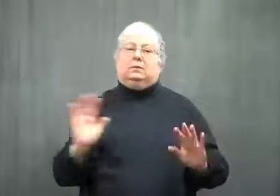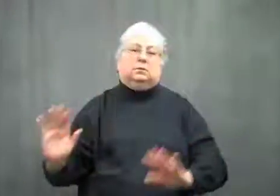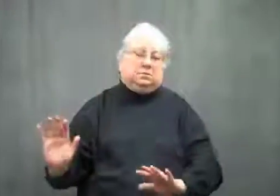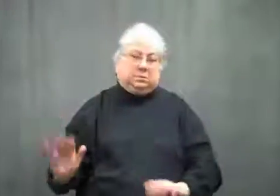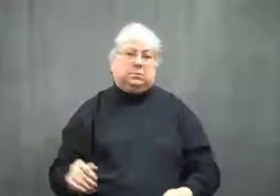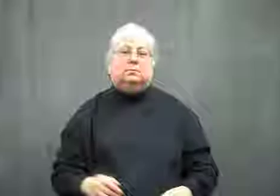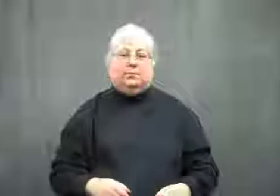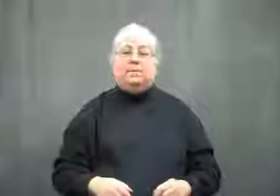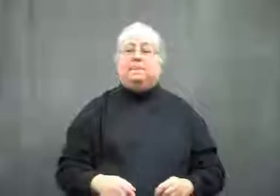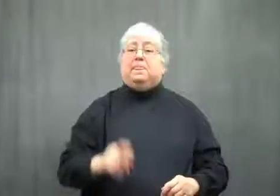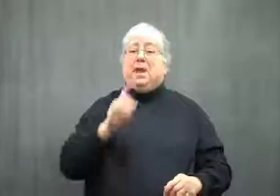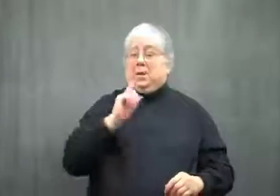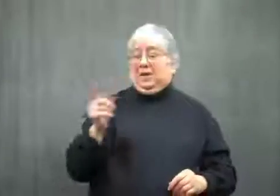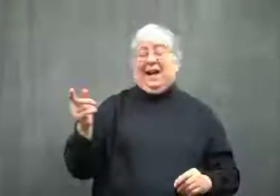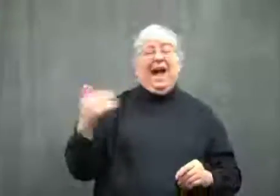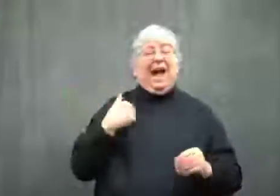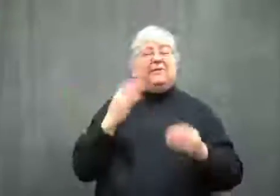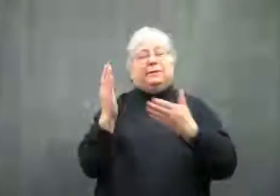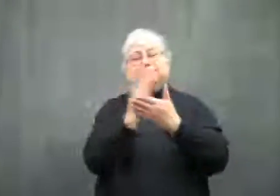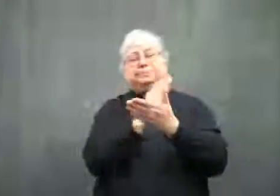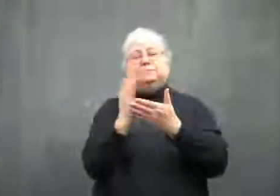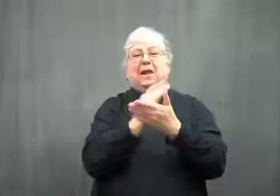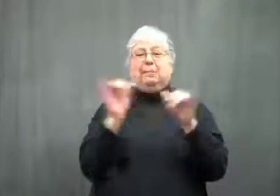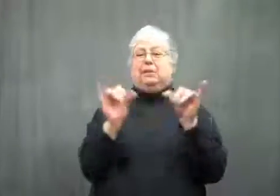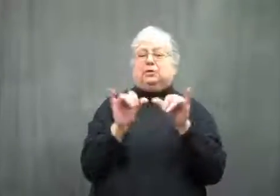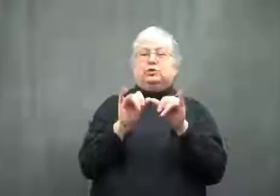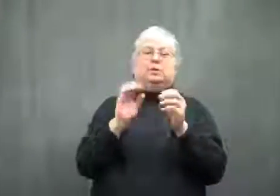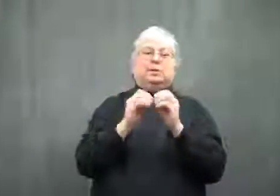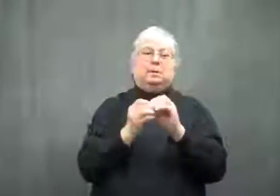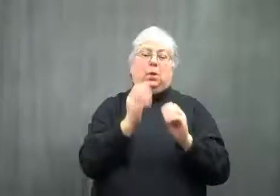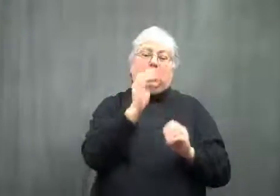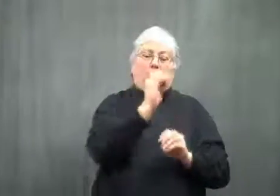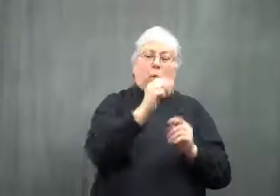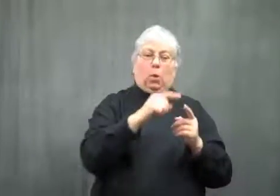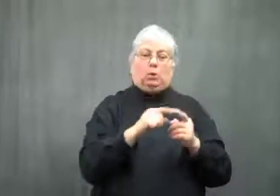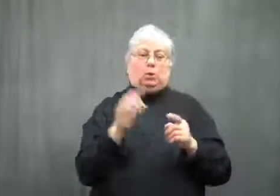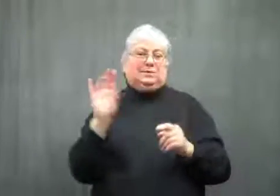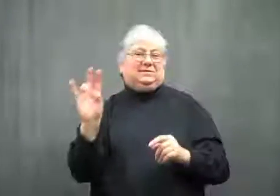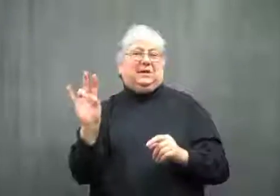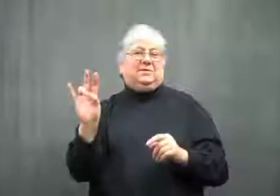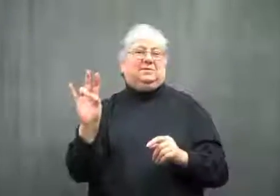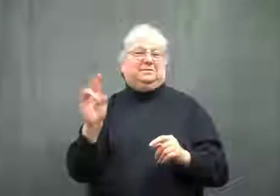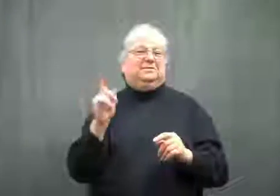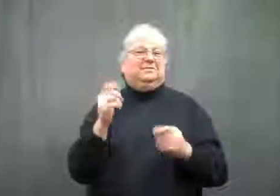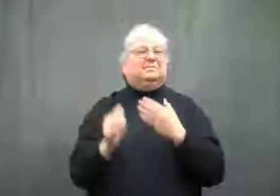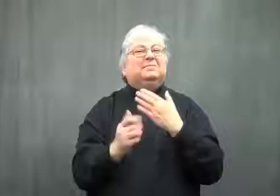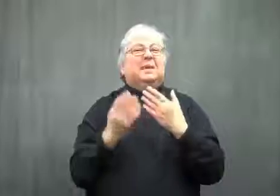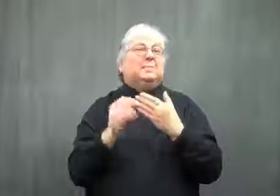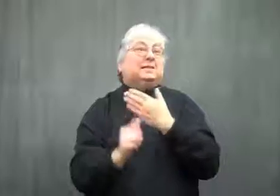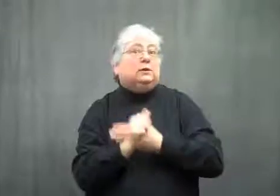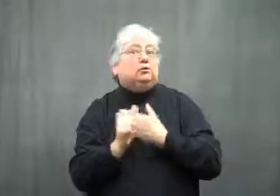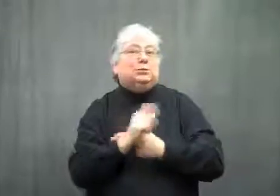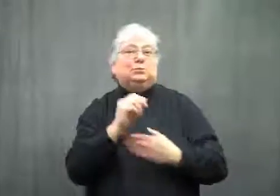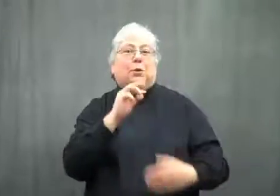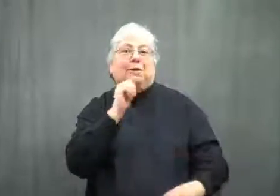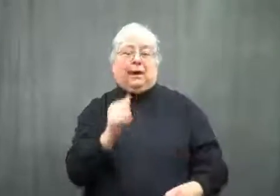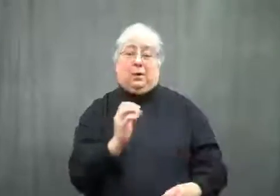So that's fine. There are danger levels that go from 0 to 7.